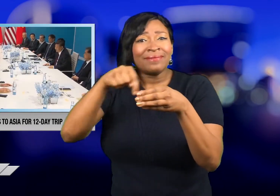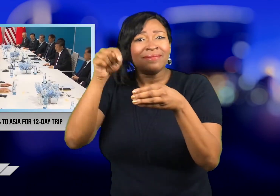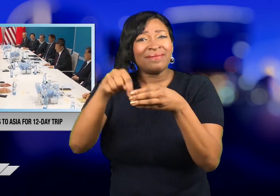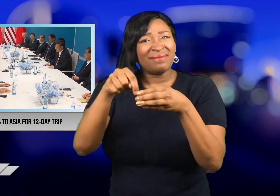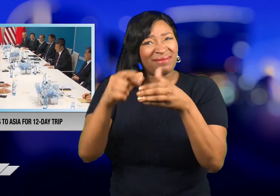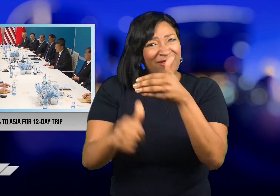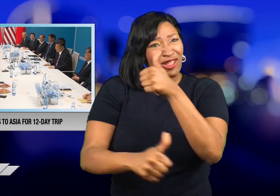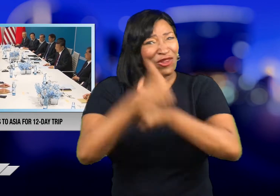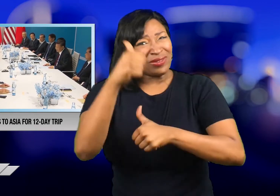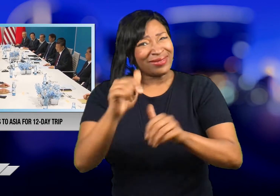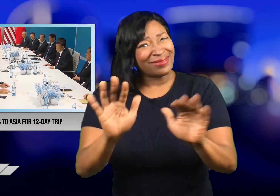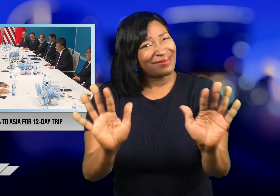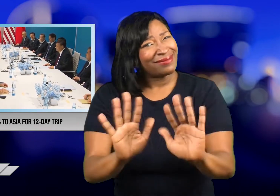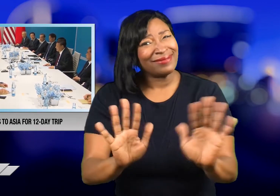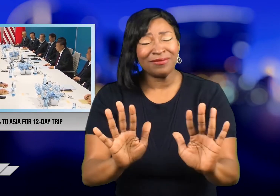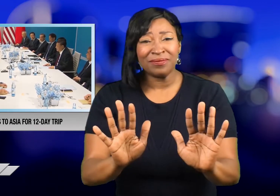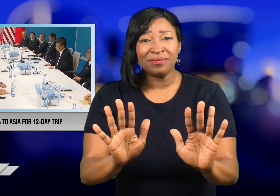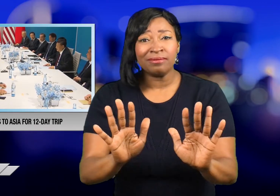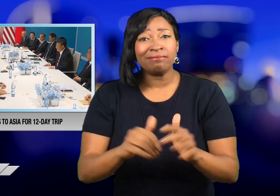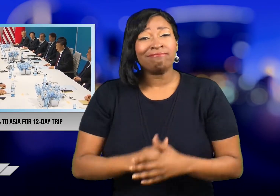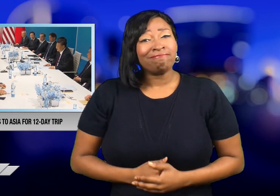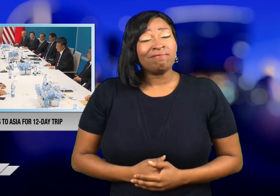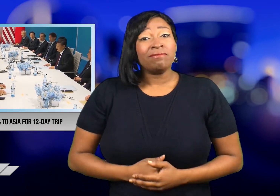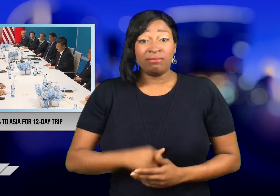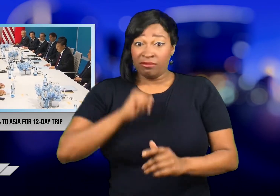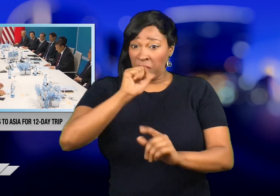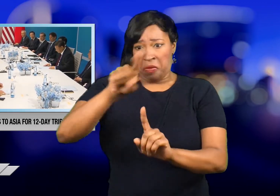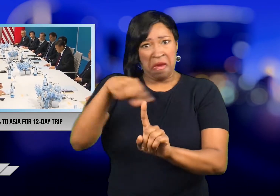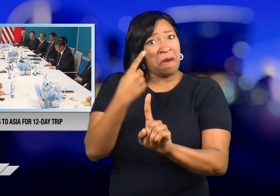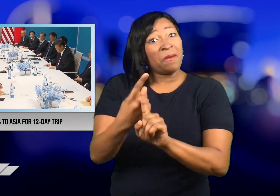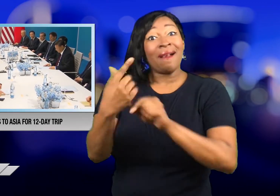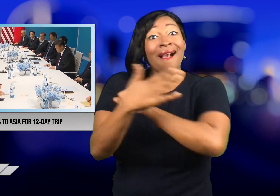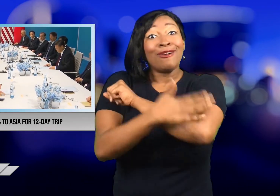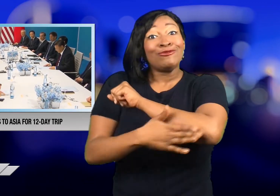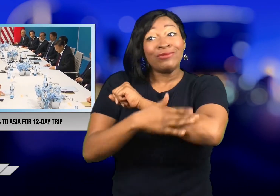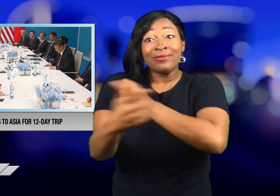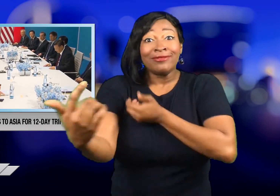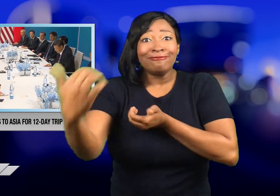North Korea threatens, not just our allies,